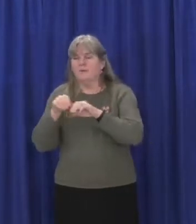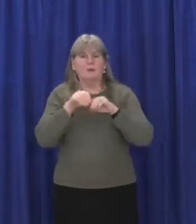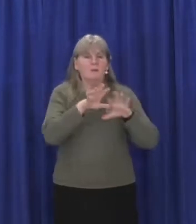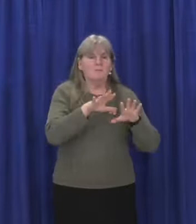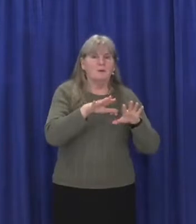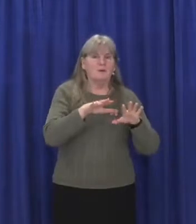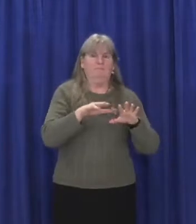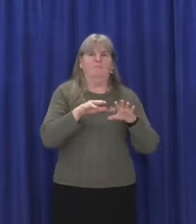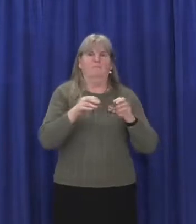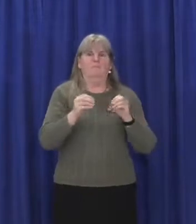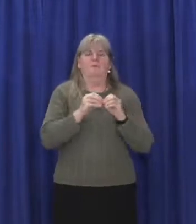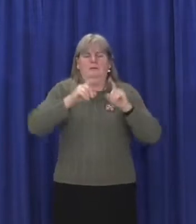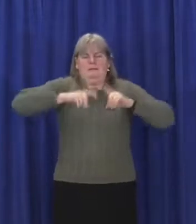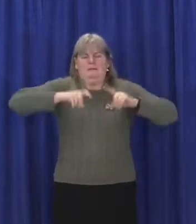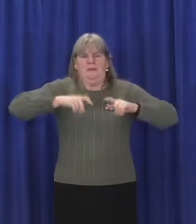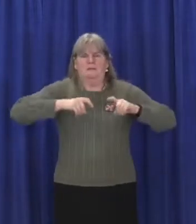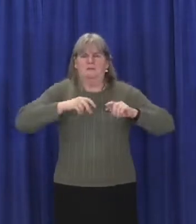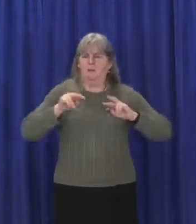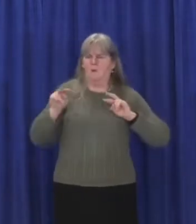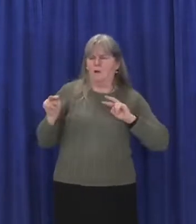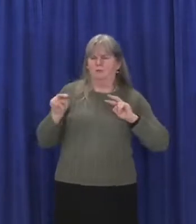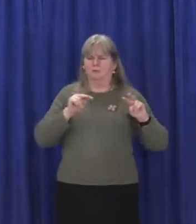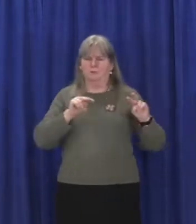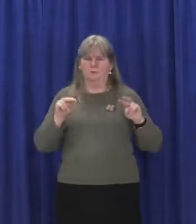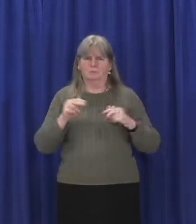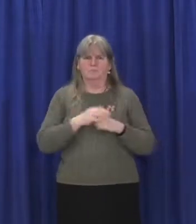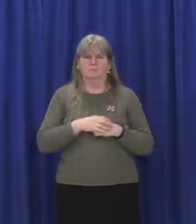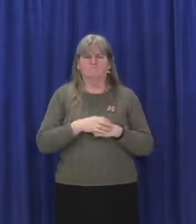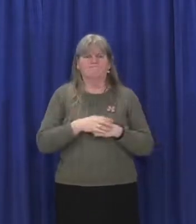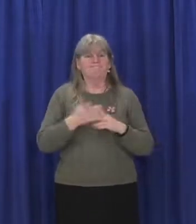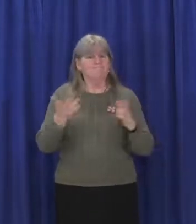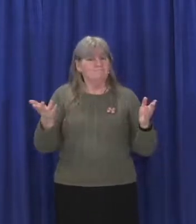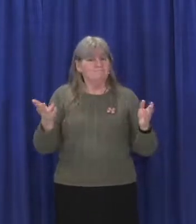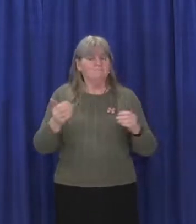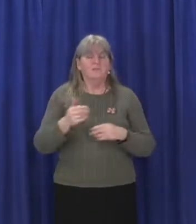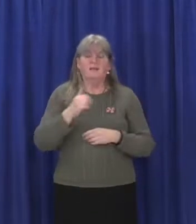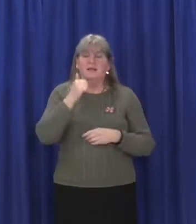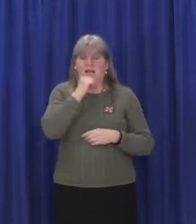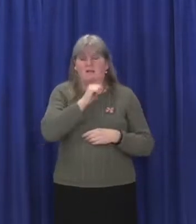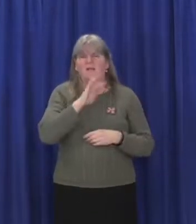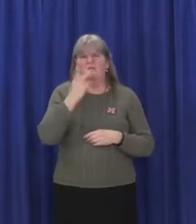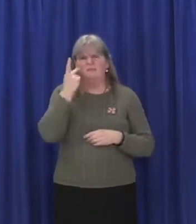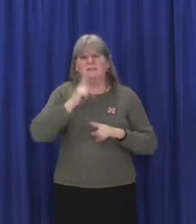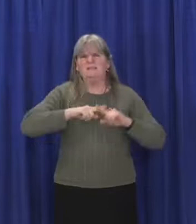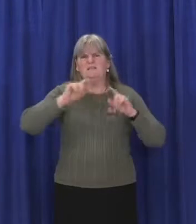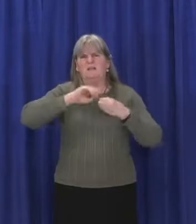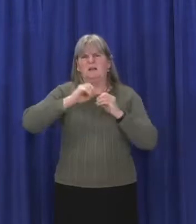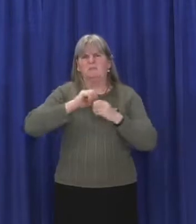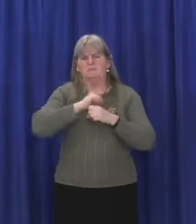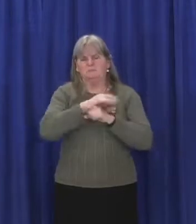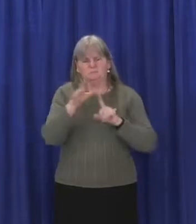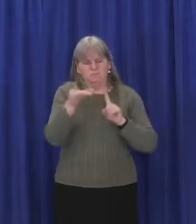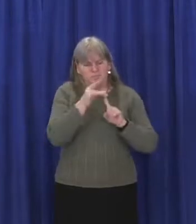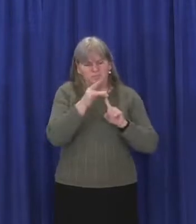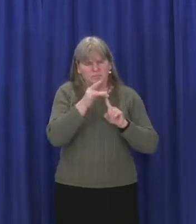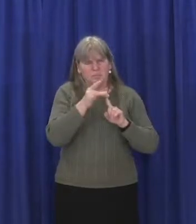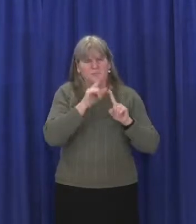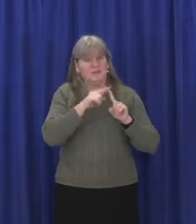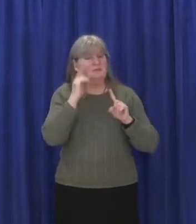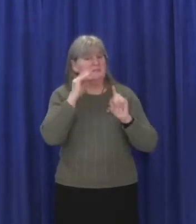So, I continue to watch that. The case count again is going to-- you're going to see day to day fluctuations, but the overall trend is stable right now.